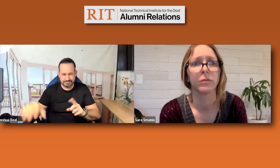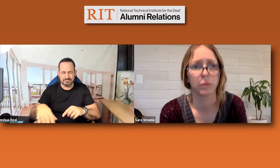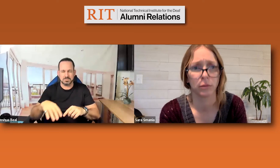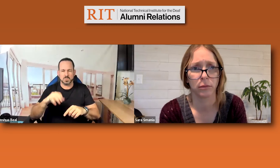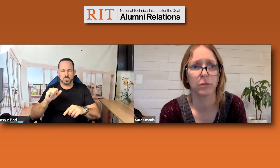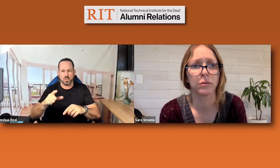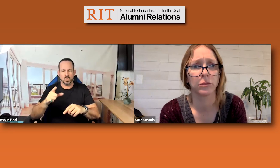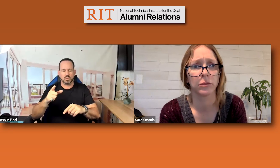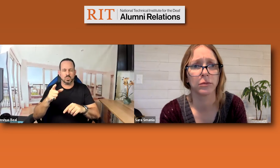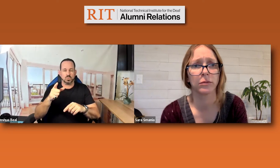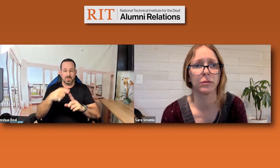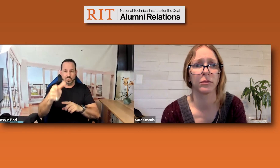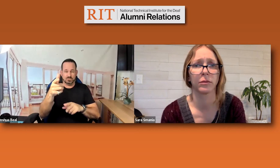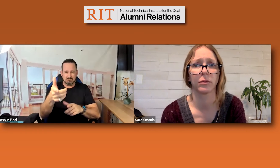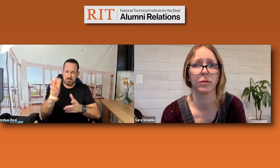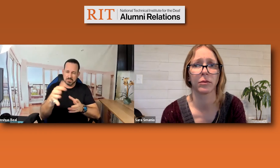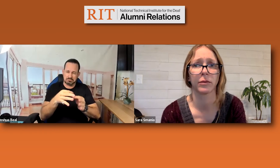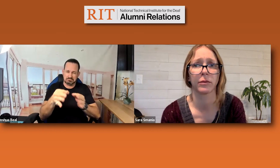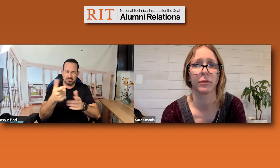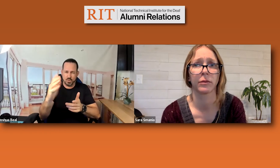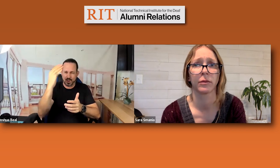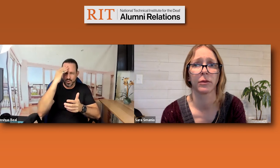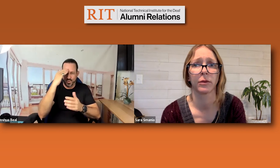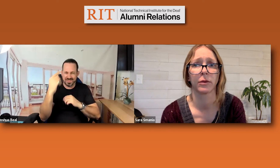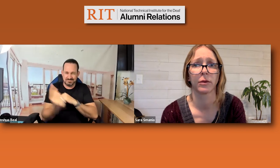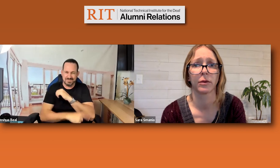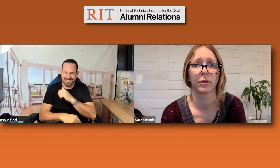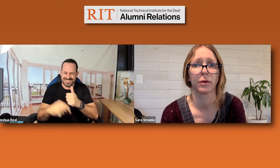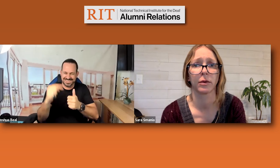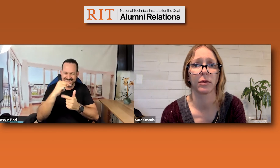because that is a very individualized situation.